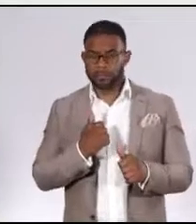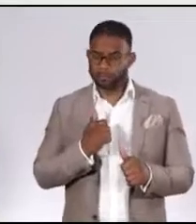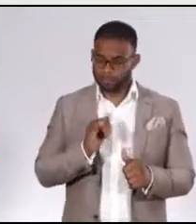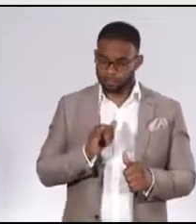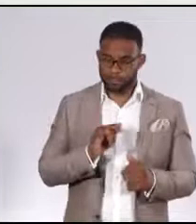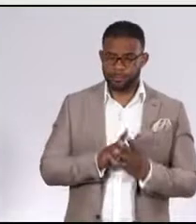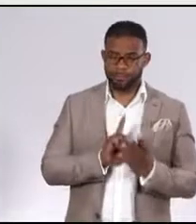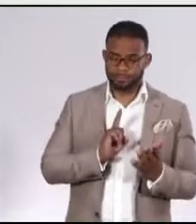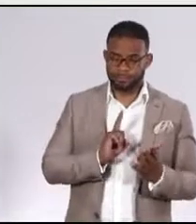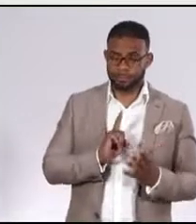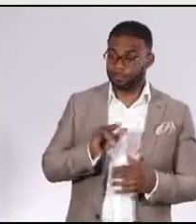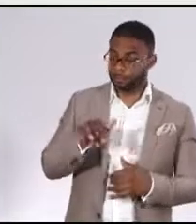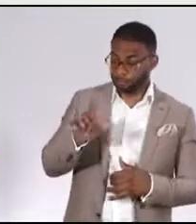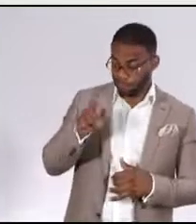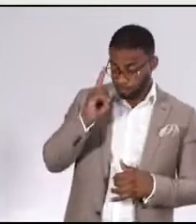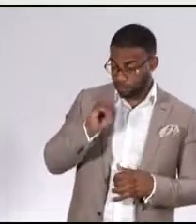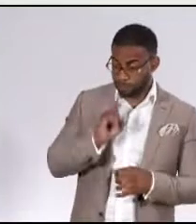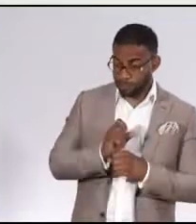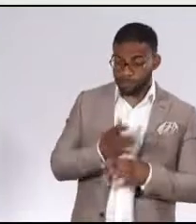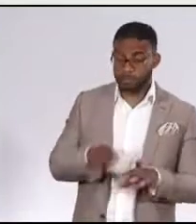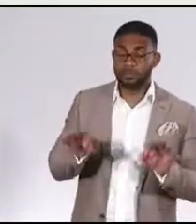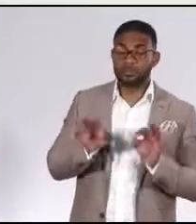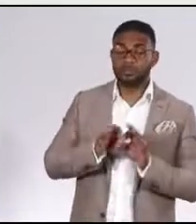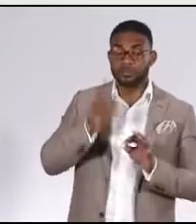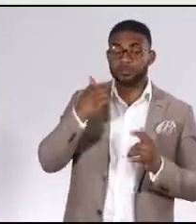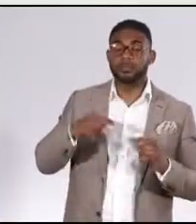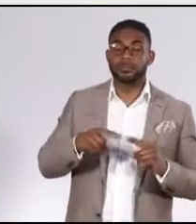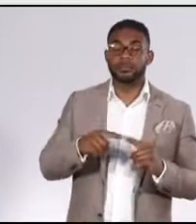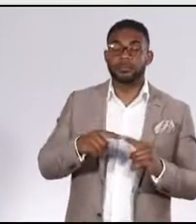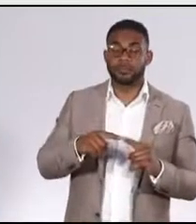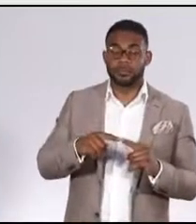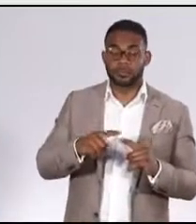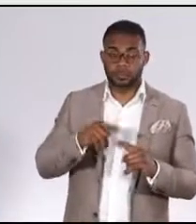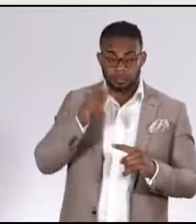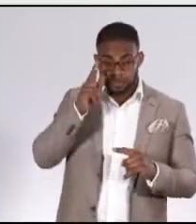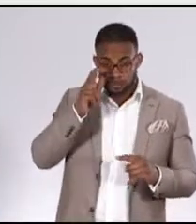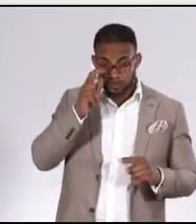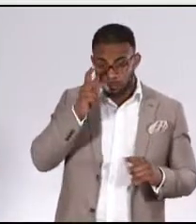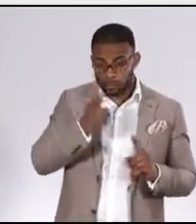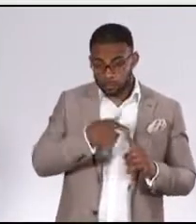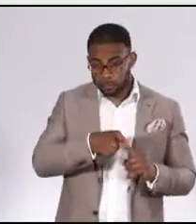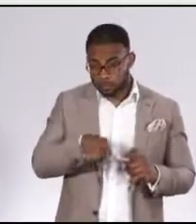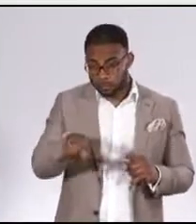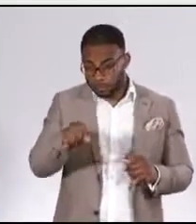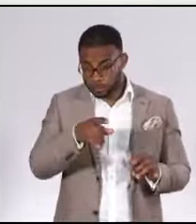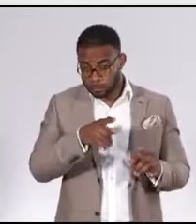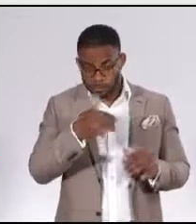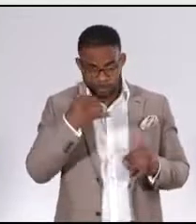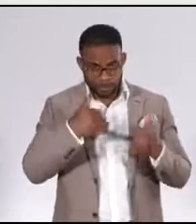Yes. And I think it'll be really important for us um to hear from uh those of you calling in writing and